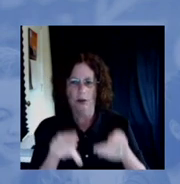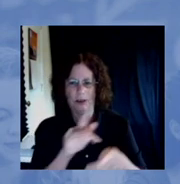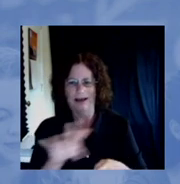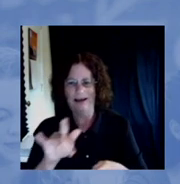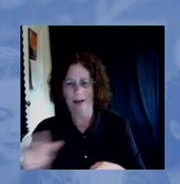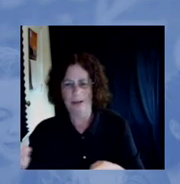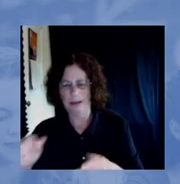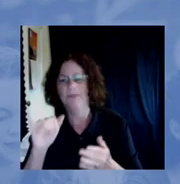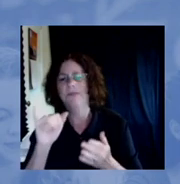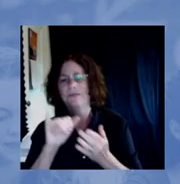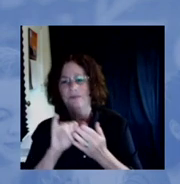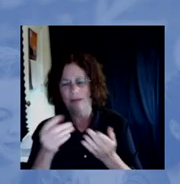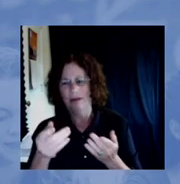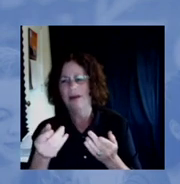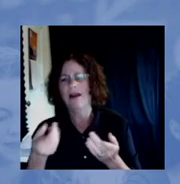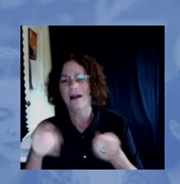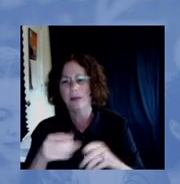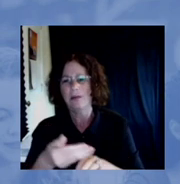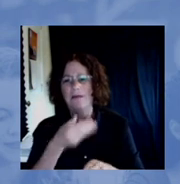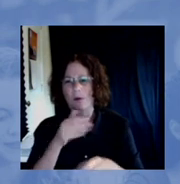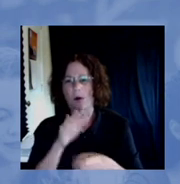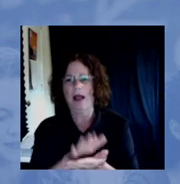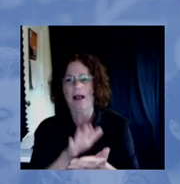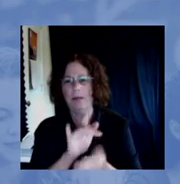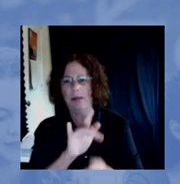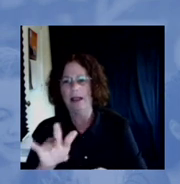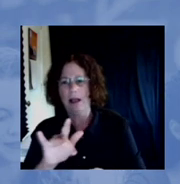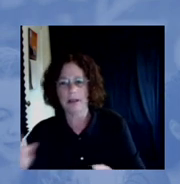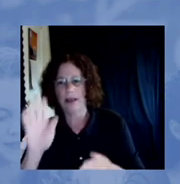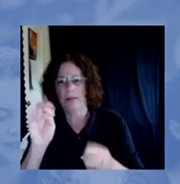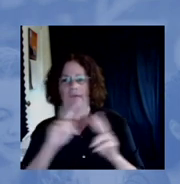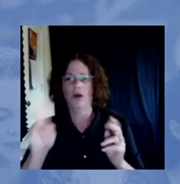THE ACADEMIC GAPS. BEING VERY SPECIFIC BECAUSE I THINK THE INTEREST